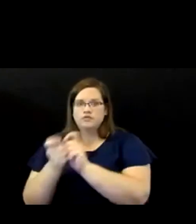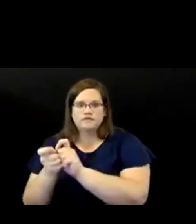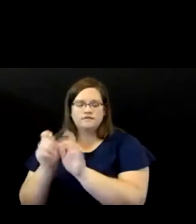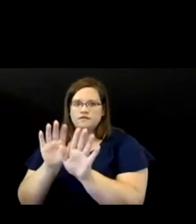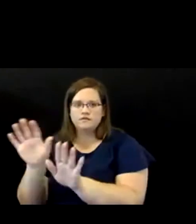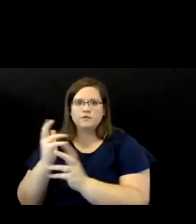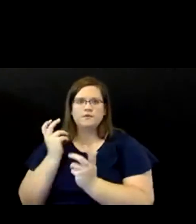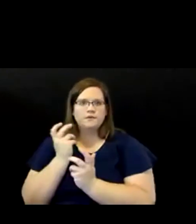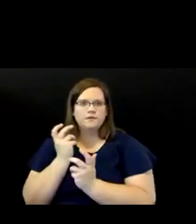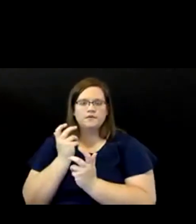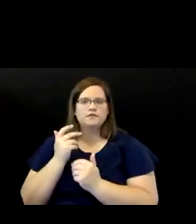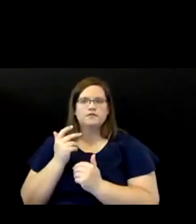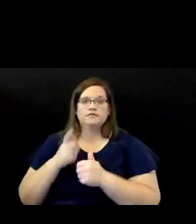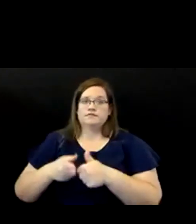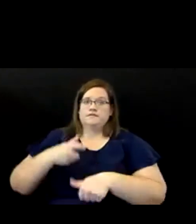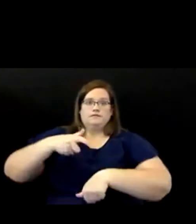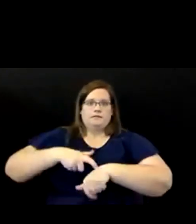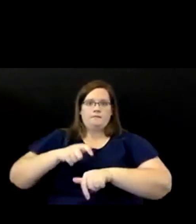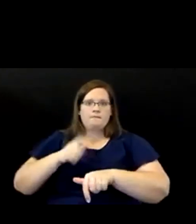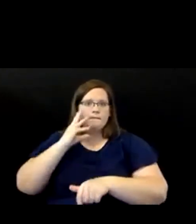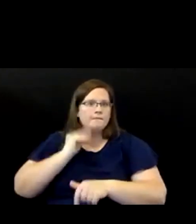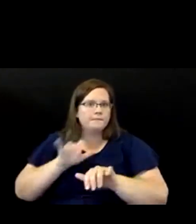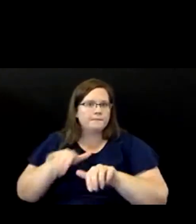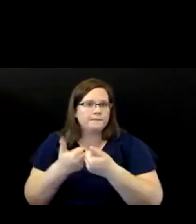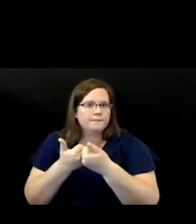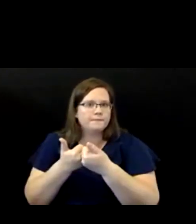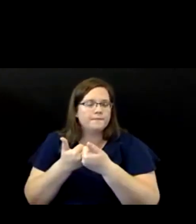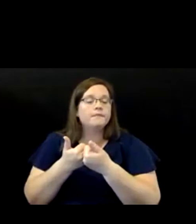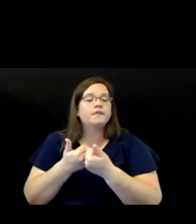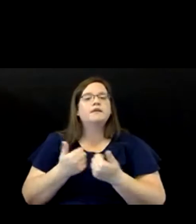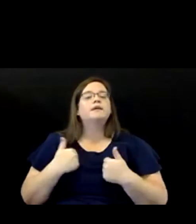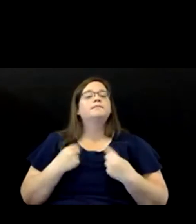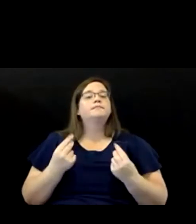and unprecedented challenges. I'm just going to go through some stories about